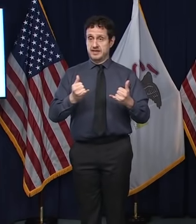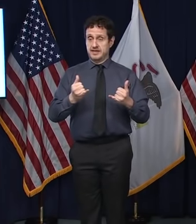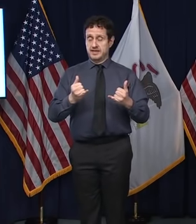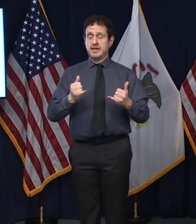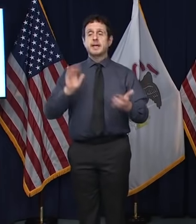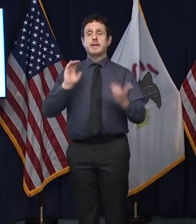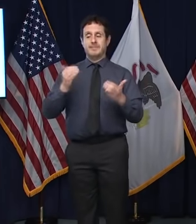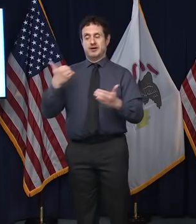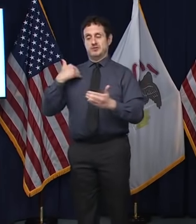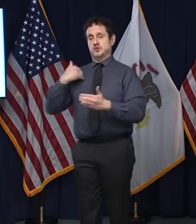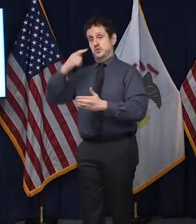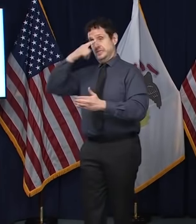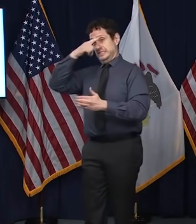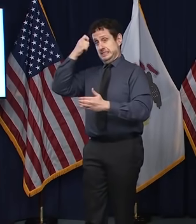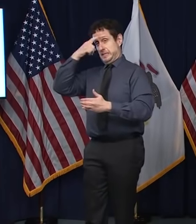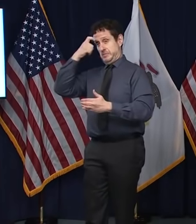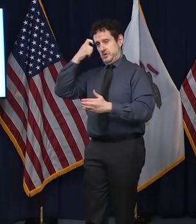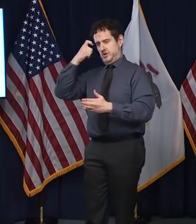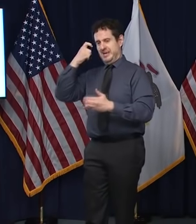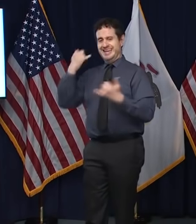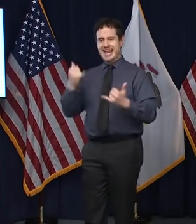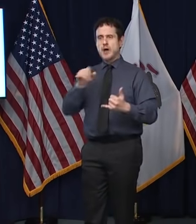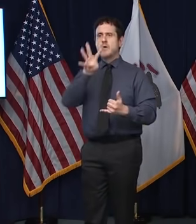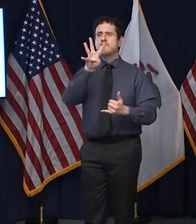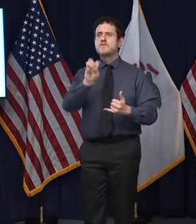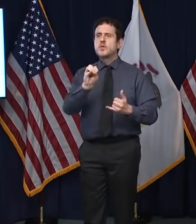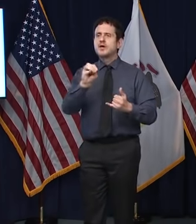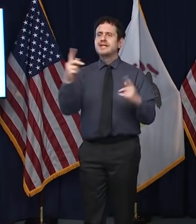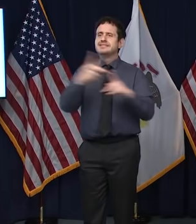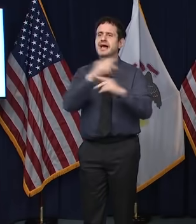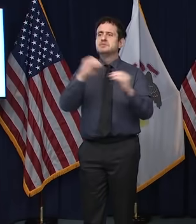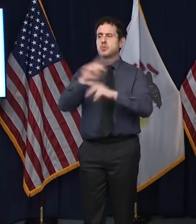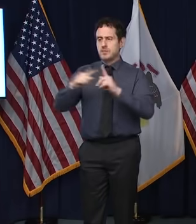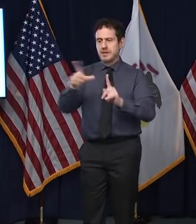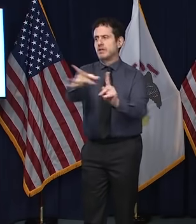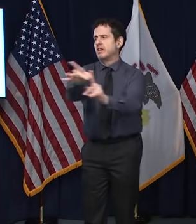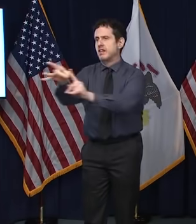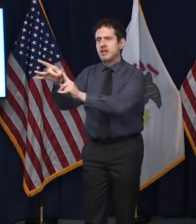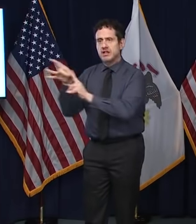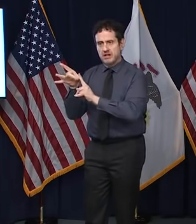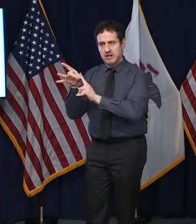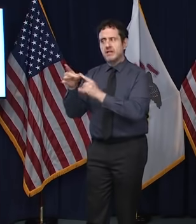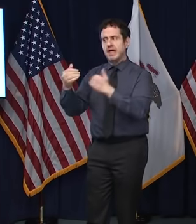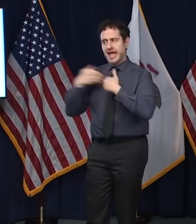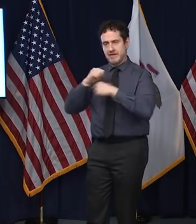more than forty times higher